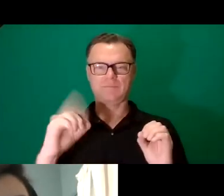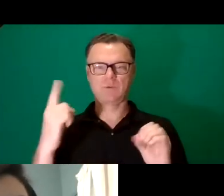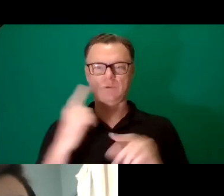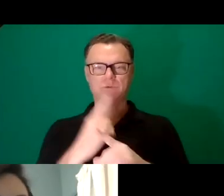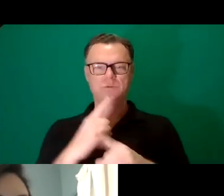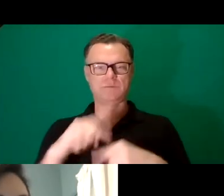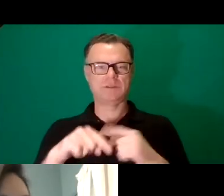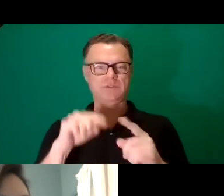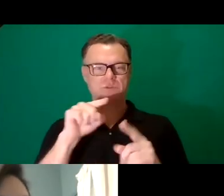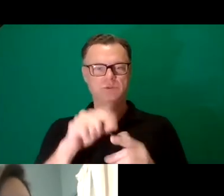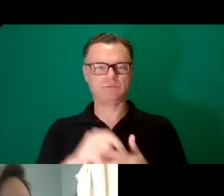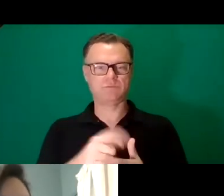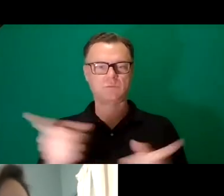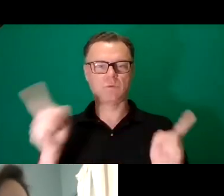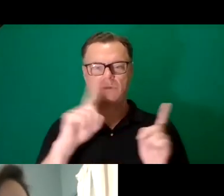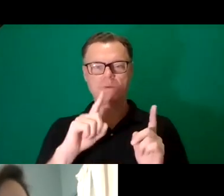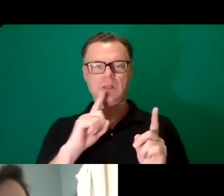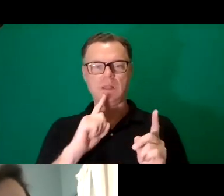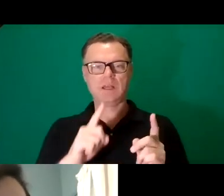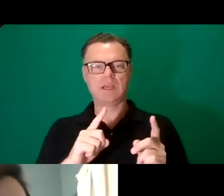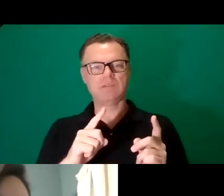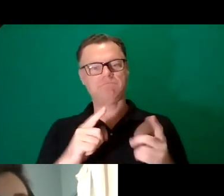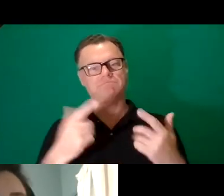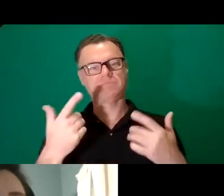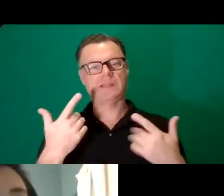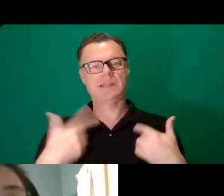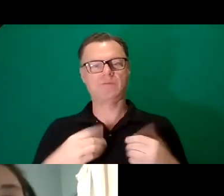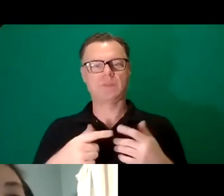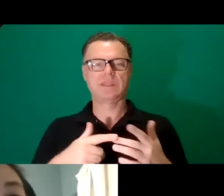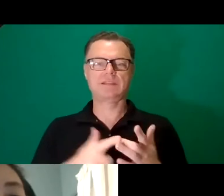and everybody just kind of lived with it and it's like this big elephant in the